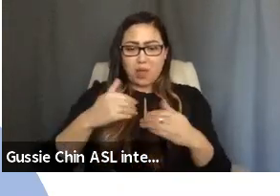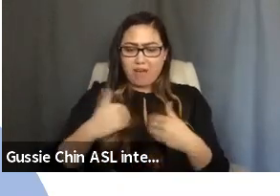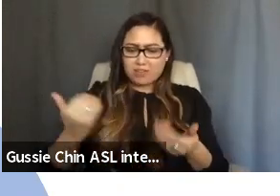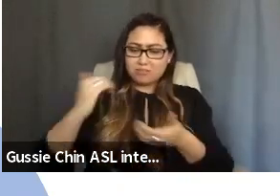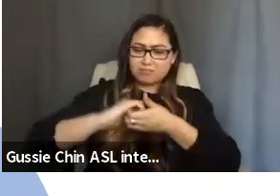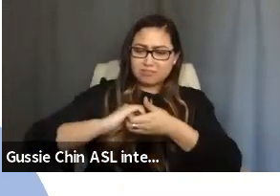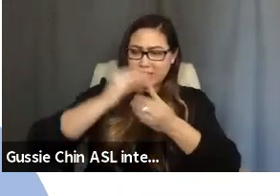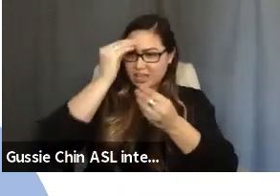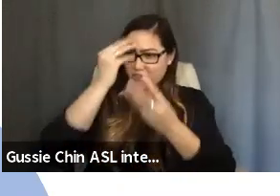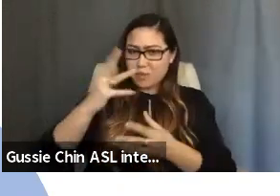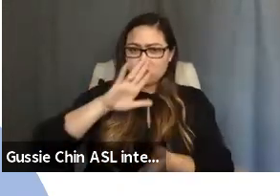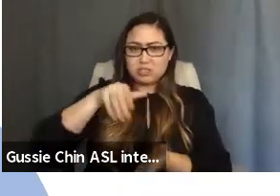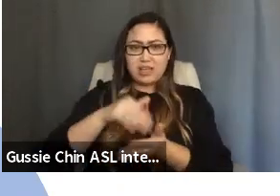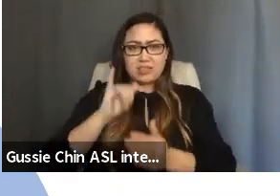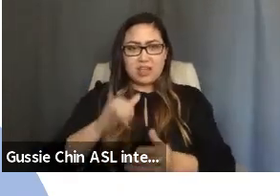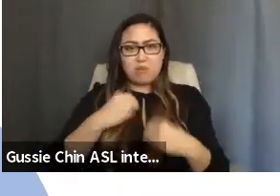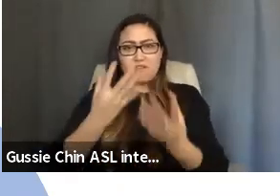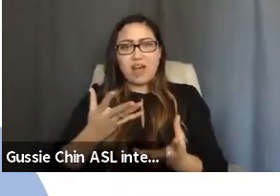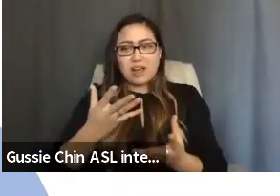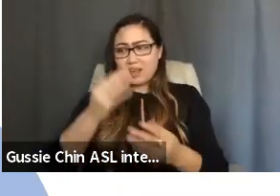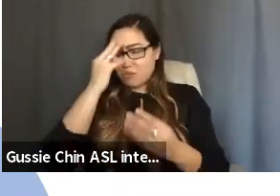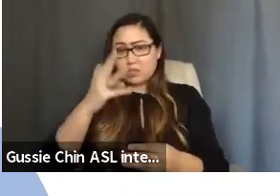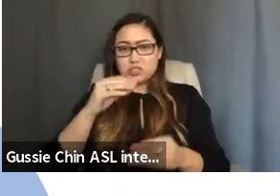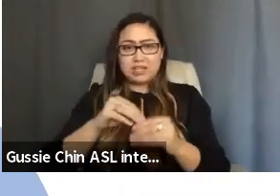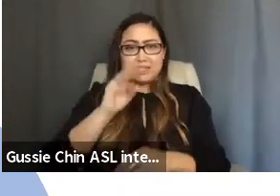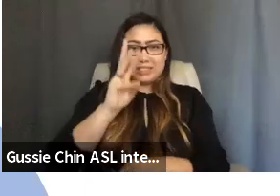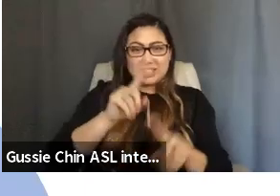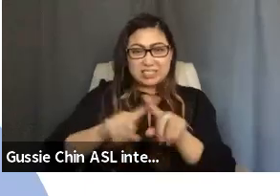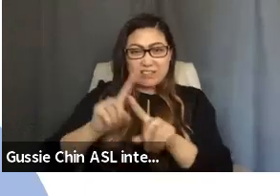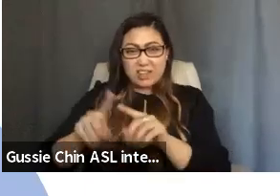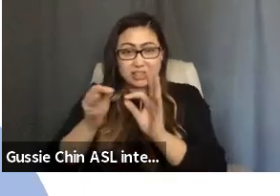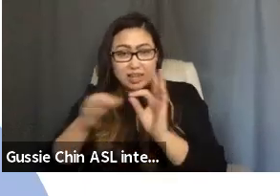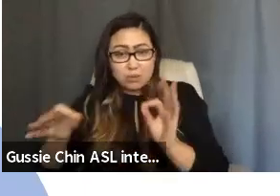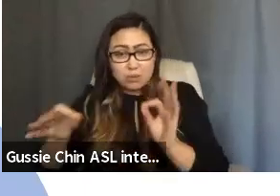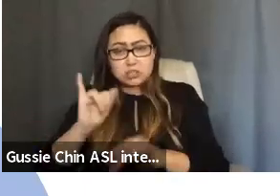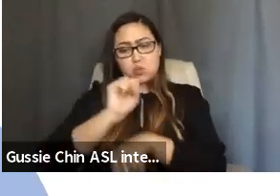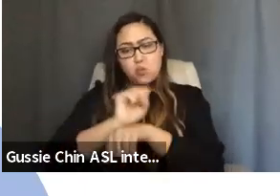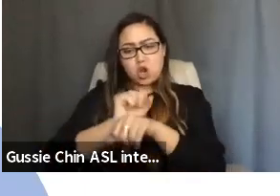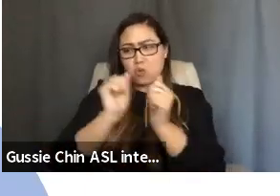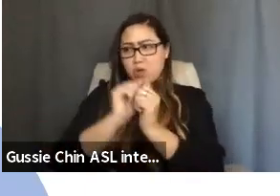information in six non English languages, that is working with the governor's office to have